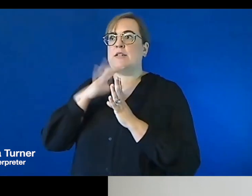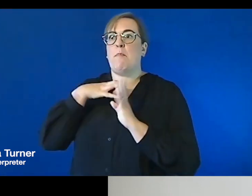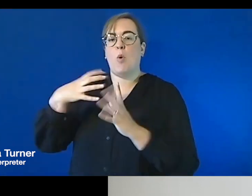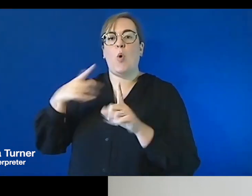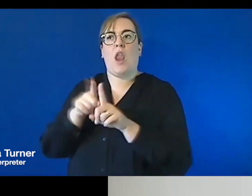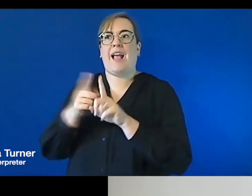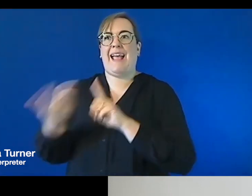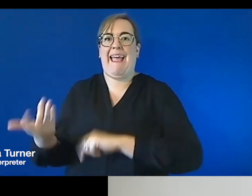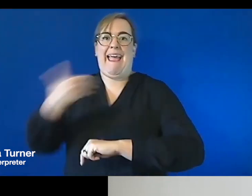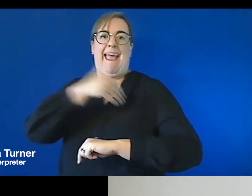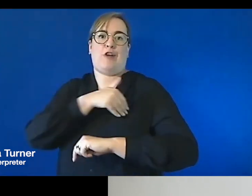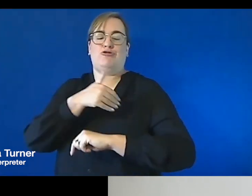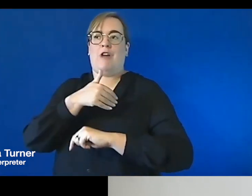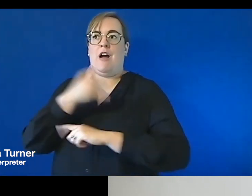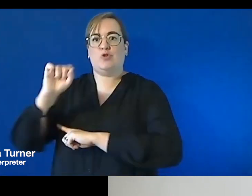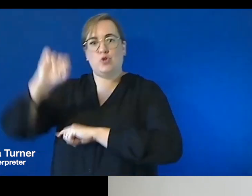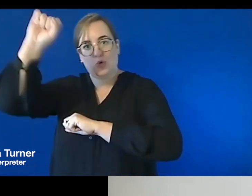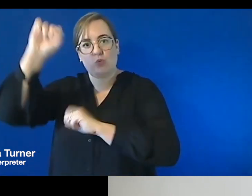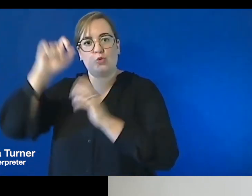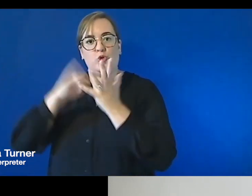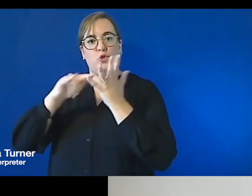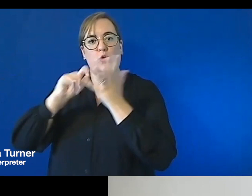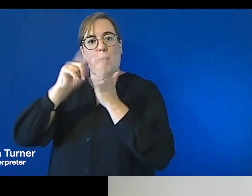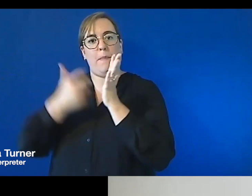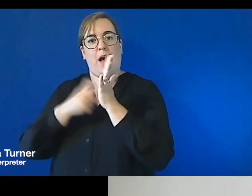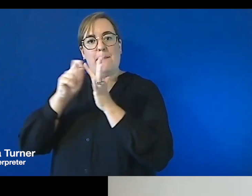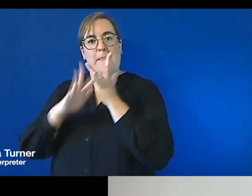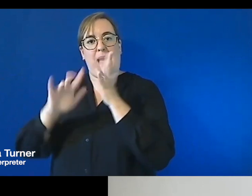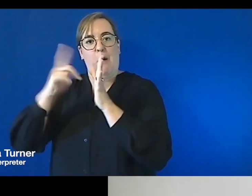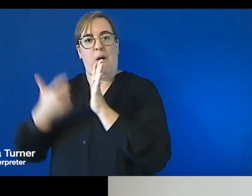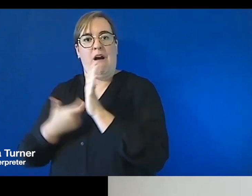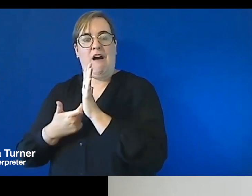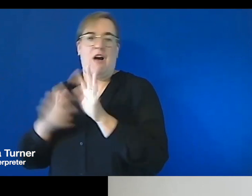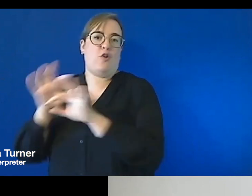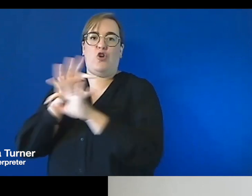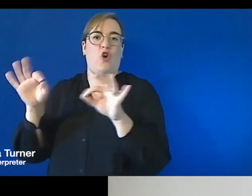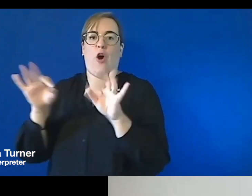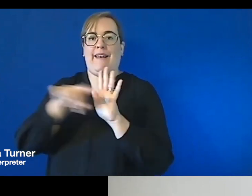a limitation and I believe until we are able to deliver this mindset, not only to disabled